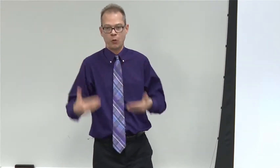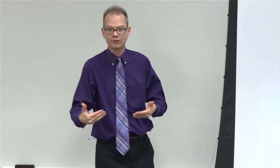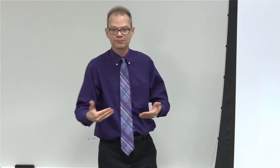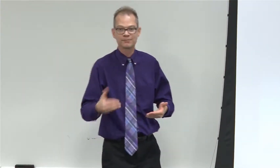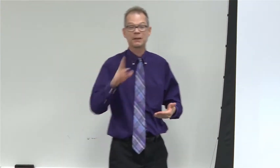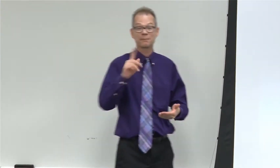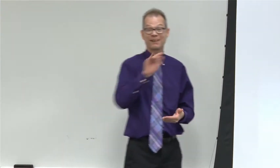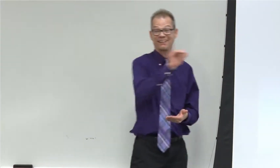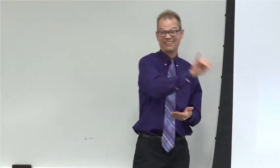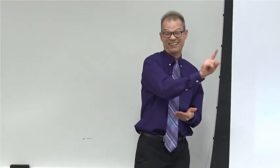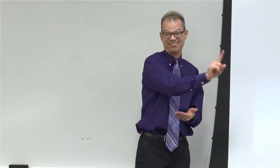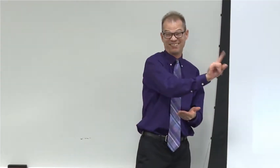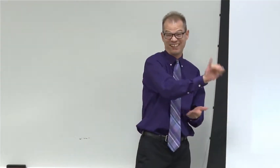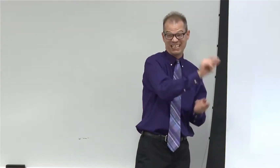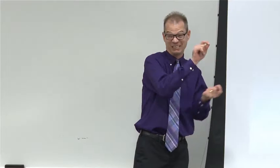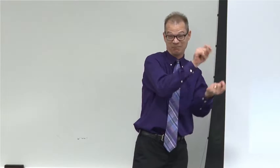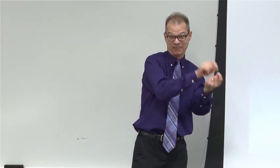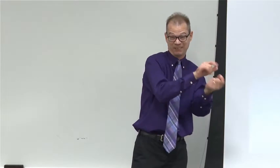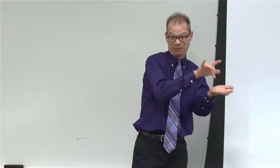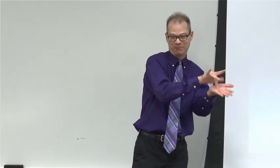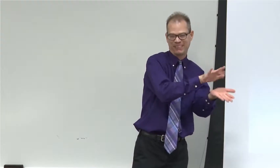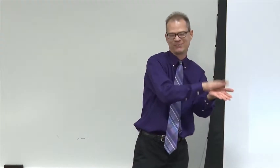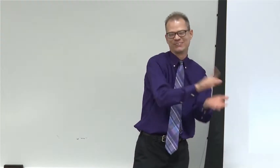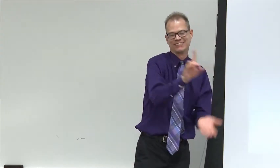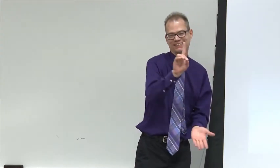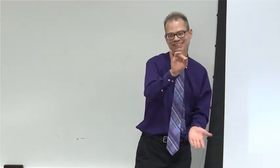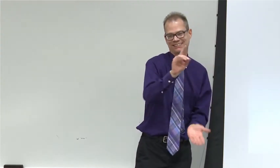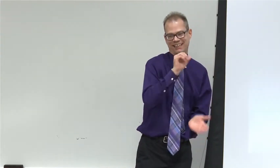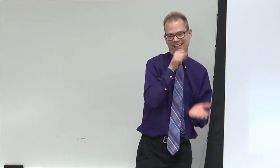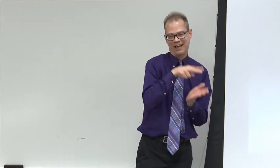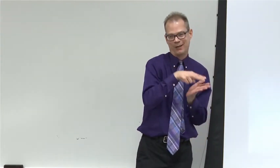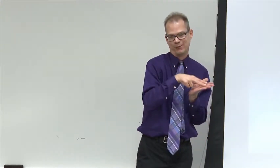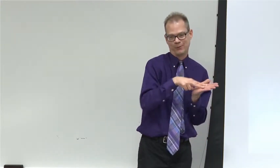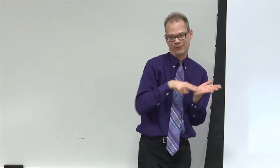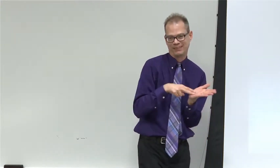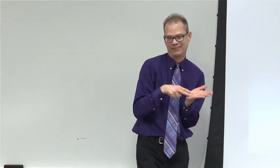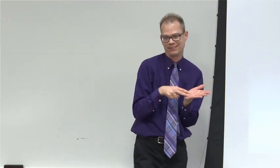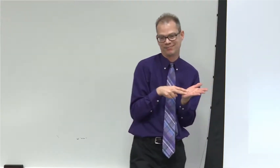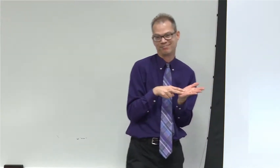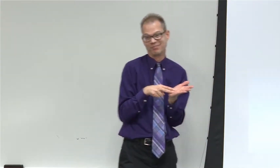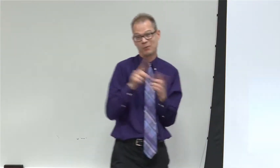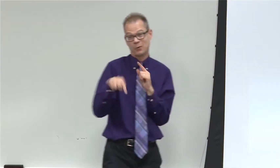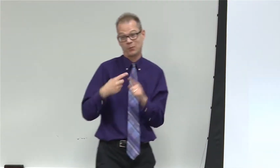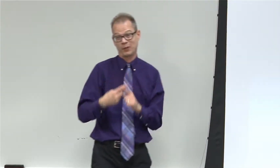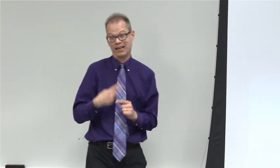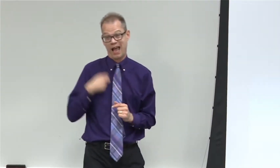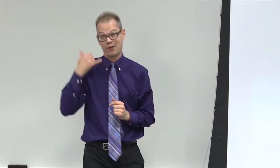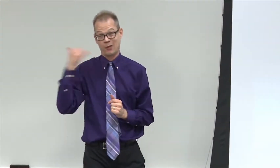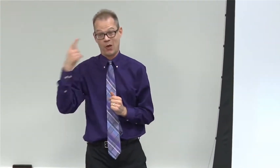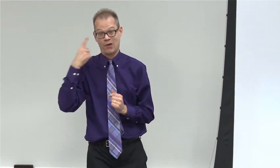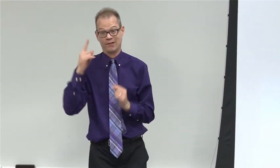I decided to go ahead and bare it all. And then that specific medical school didn't even read the essays.